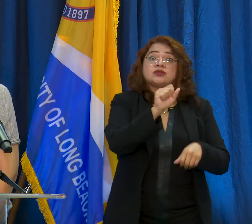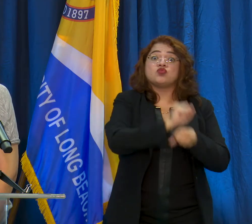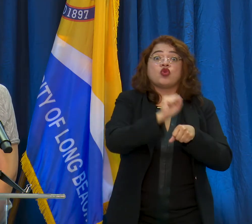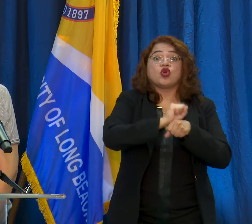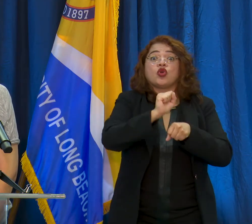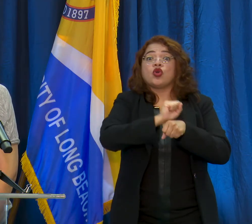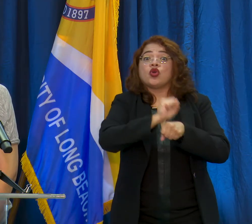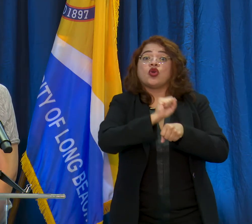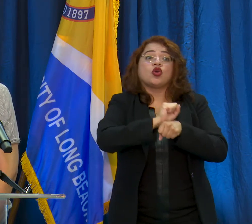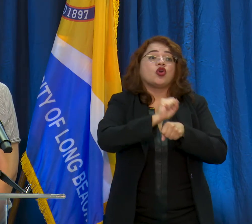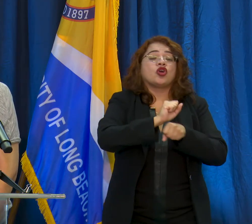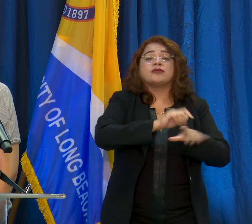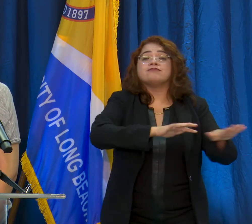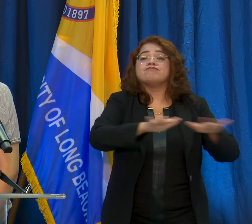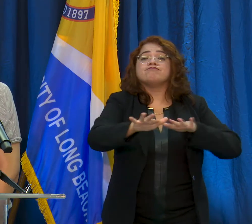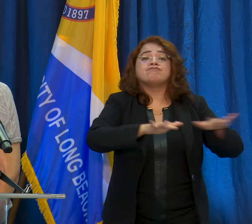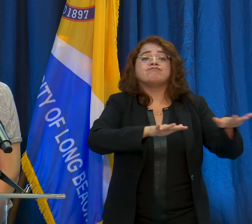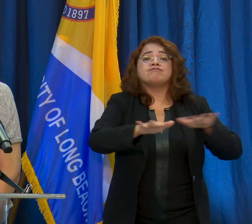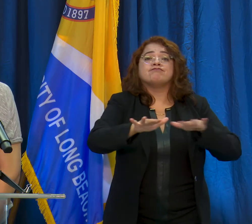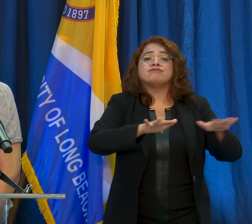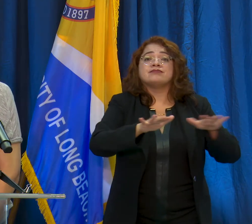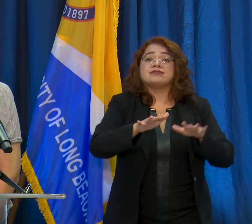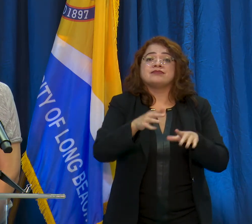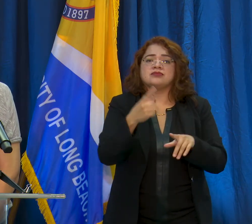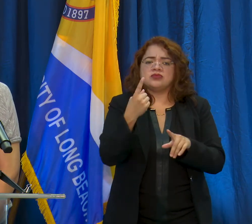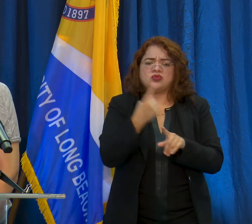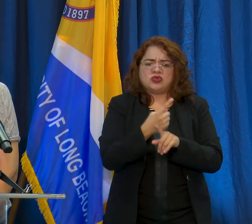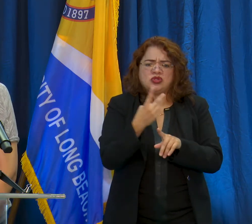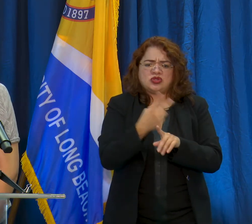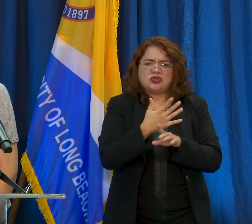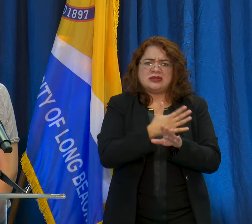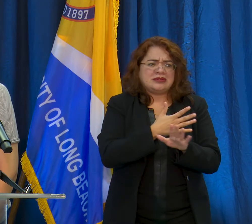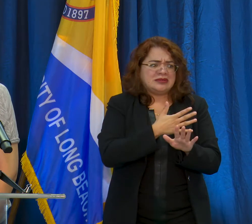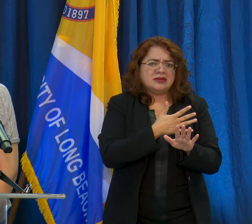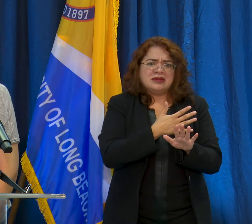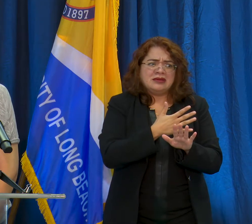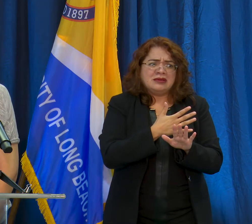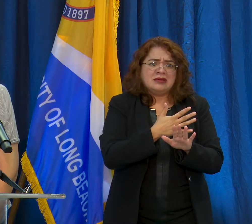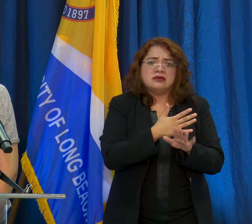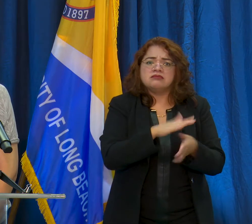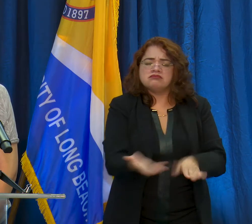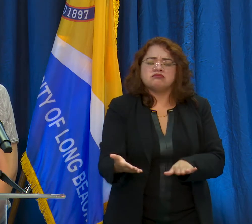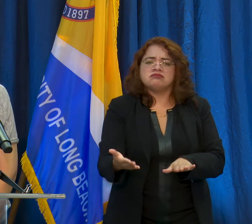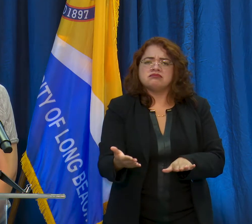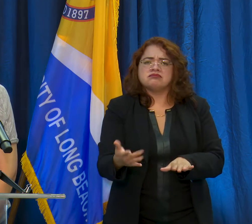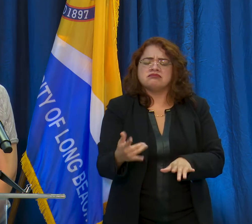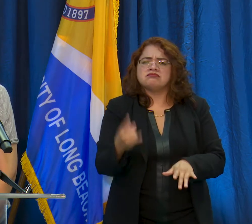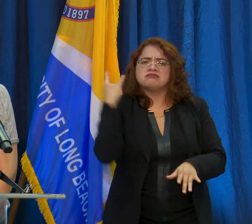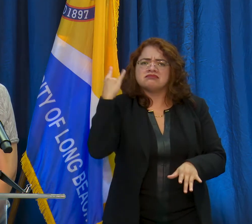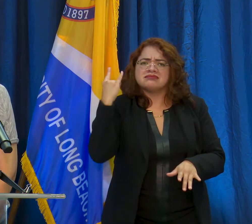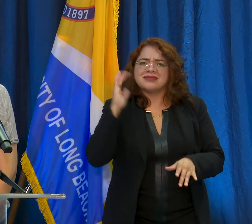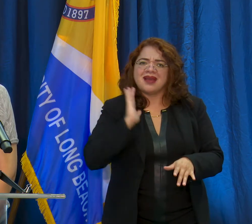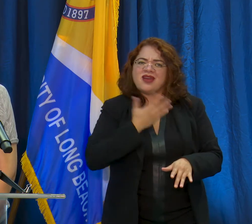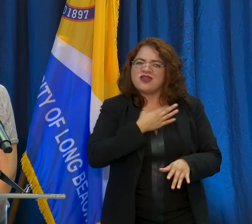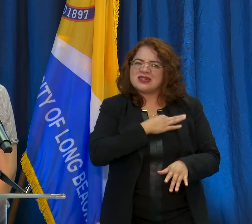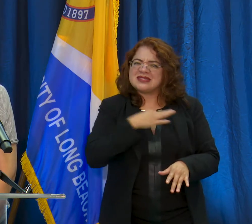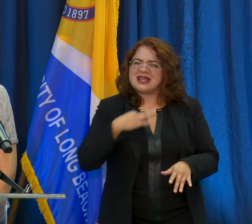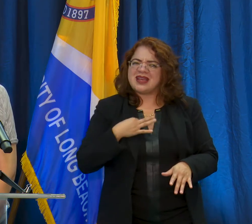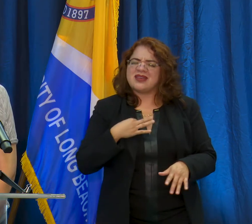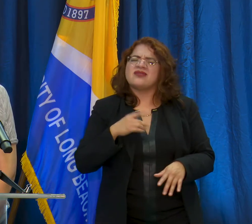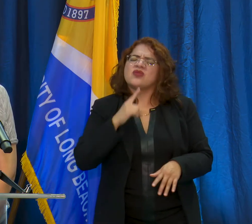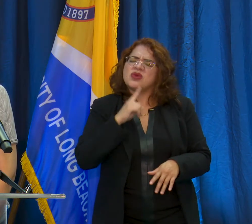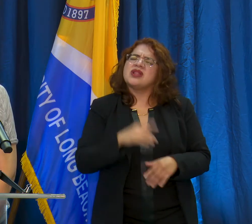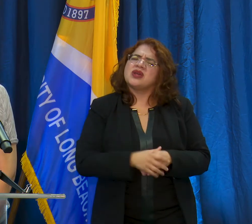until days before they passed away, so it's just an emotional--